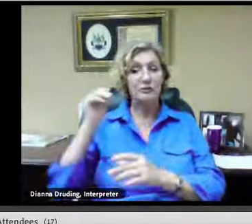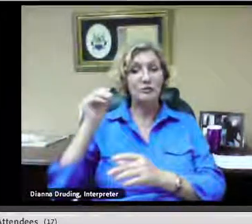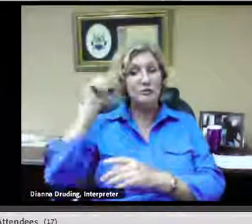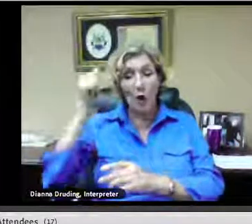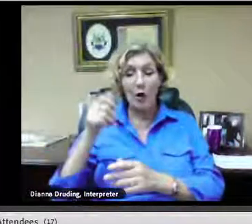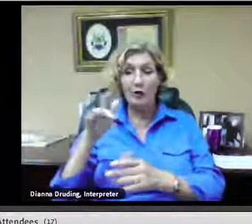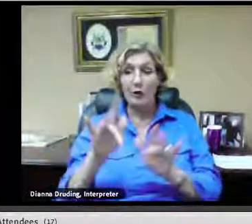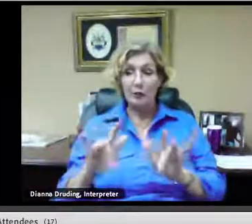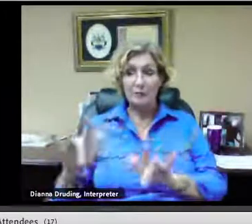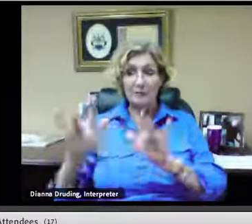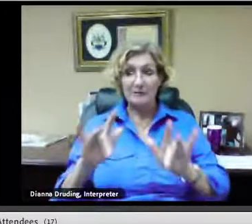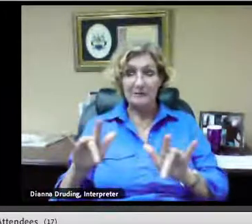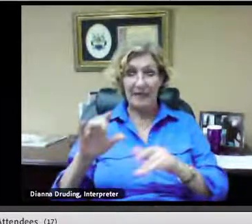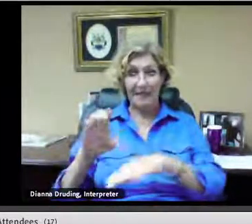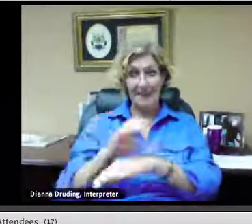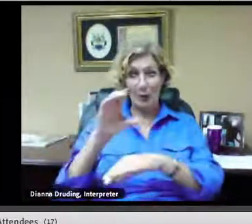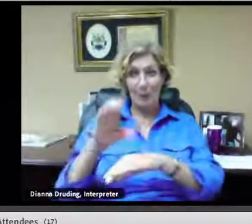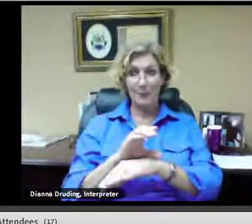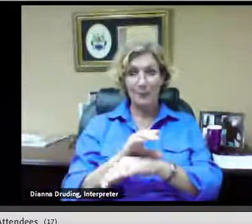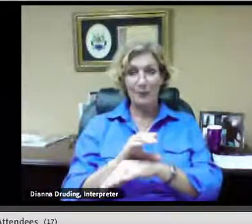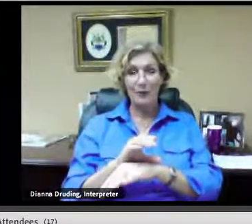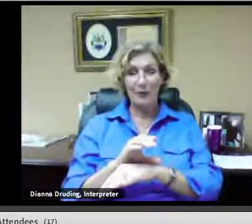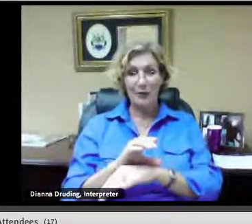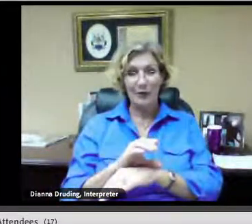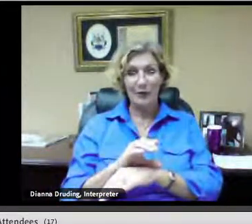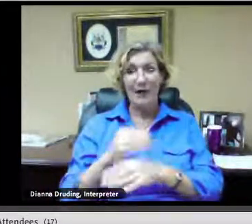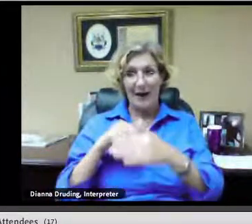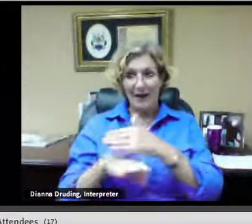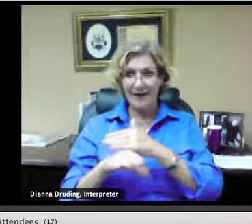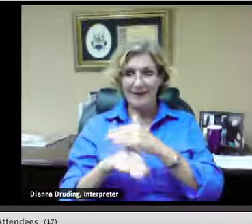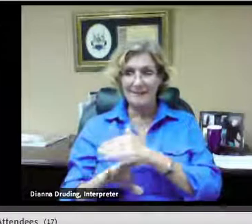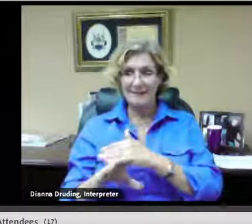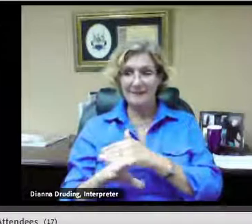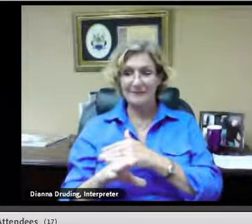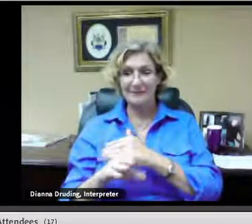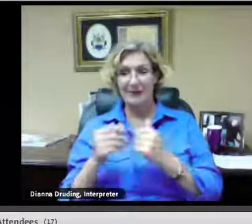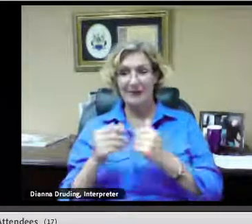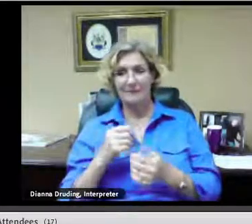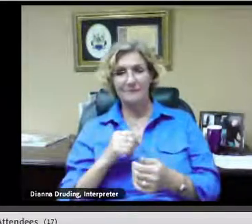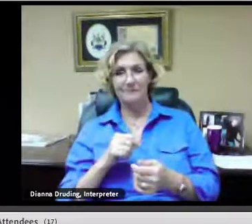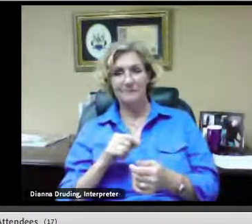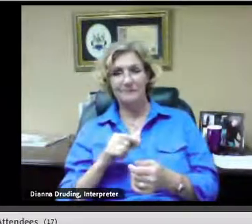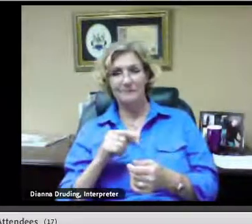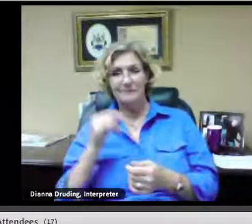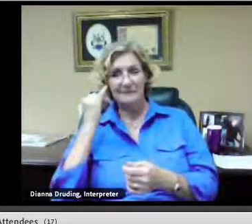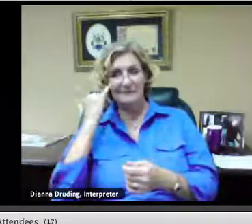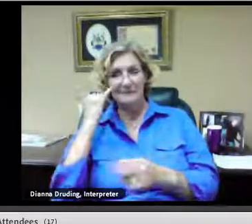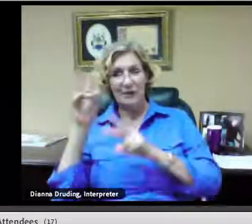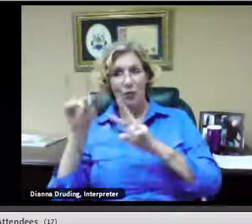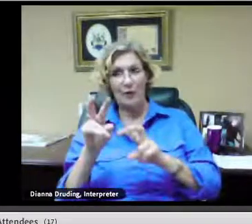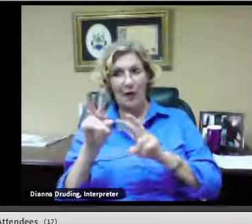Hopefully when you download the PowerPoint, it will look a little bit different. But basically, you know, it's just saying that you have to consider